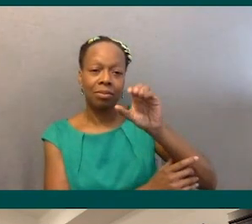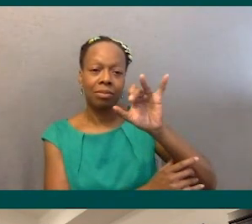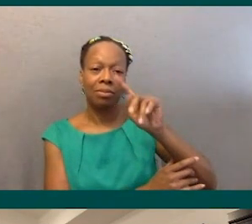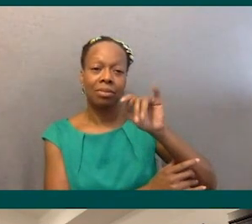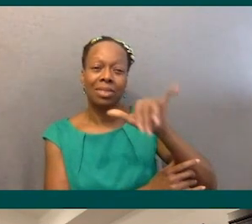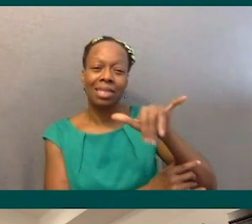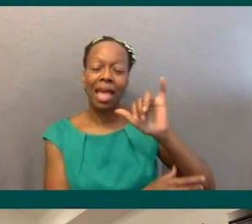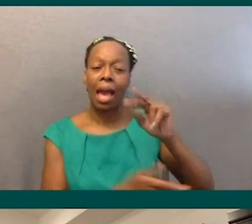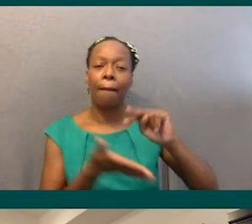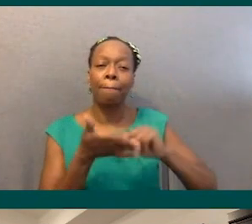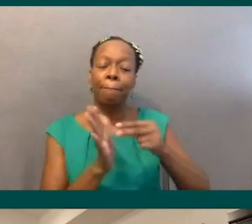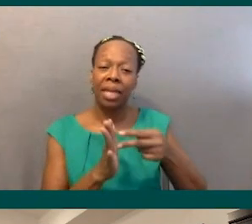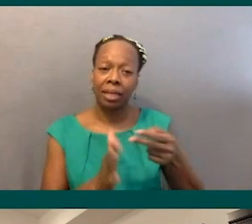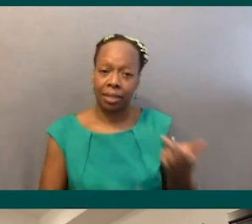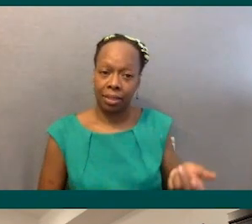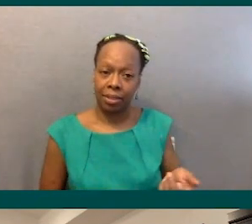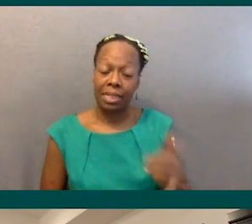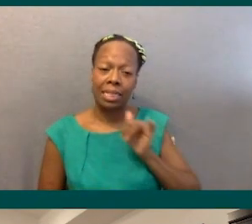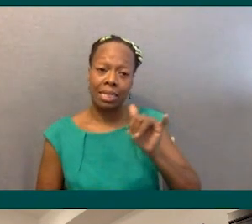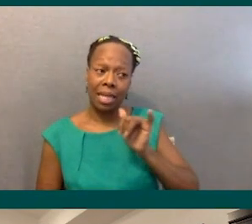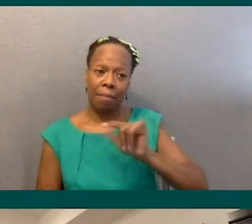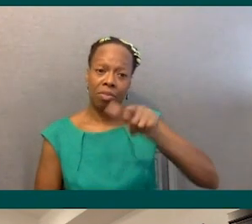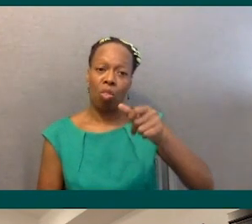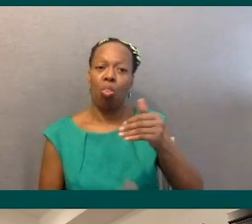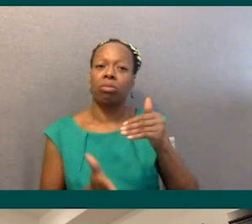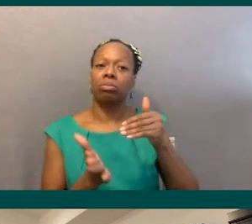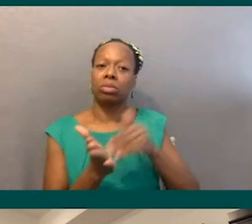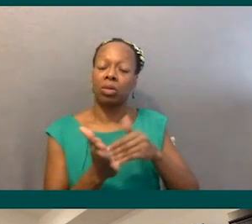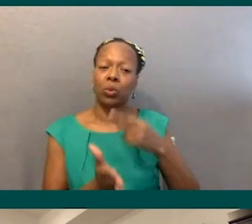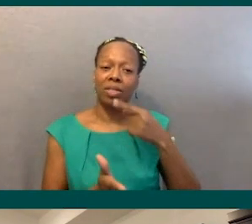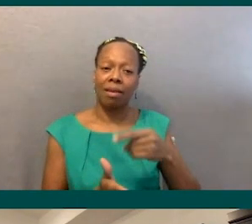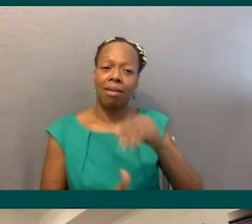cerebral palsy is due to motor brain lesion.